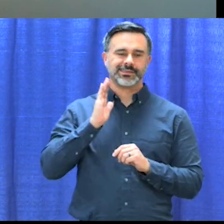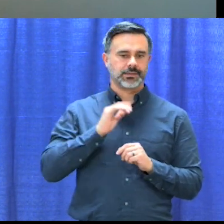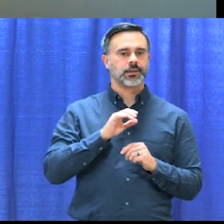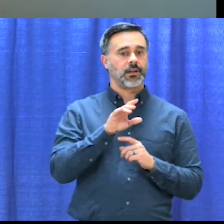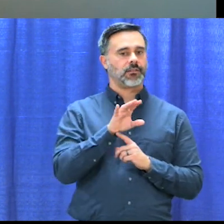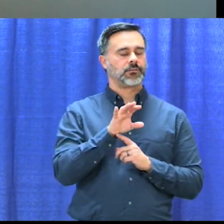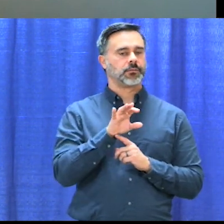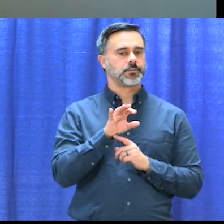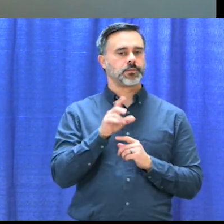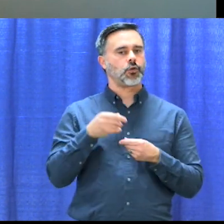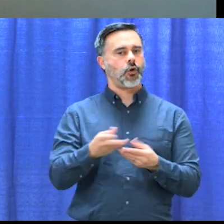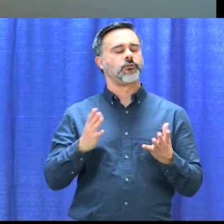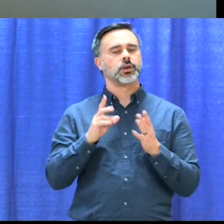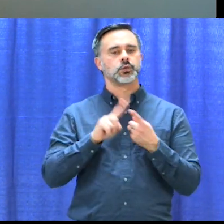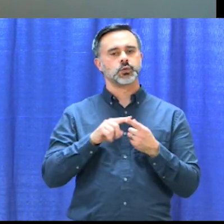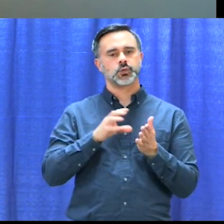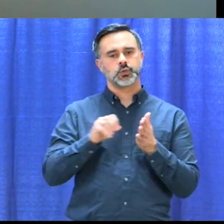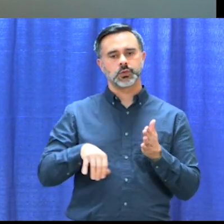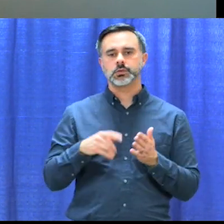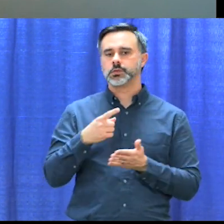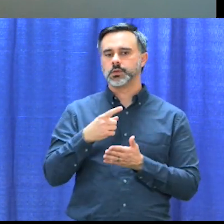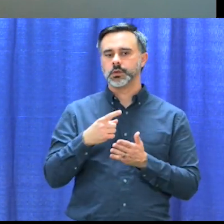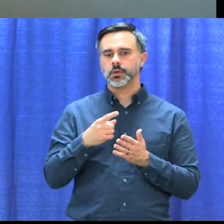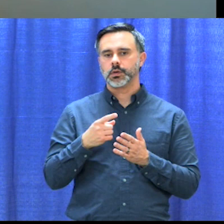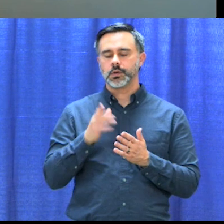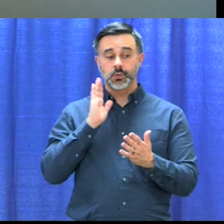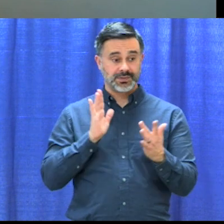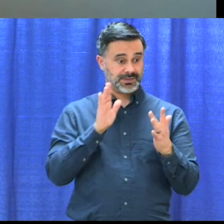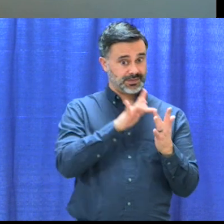The offering to students would come through their school districts.